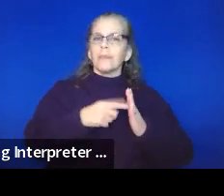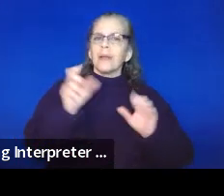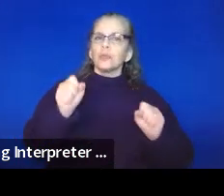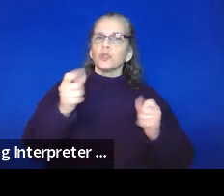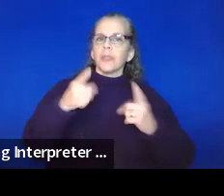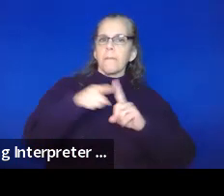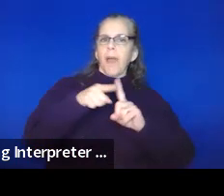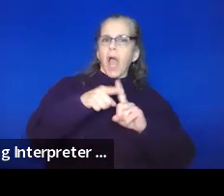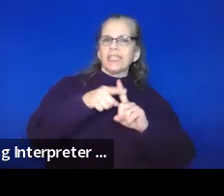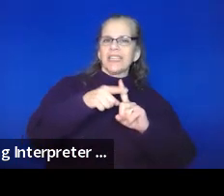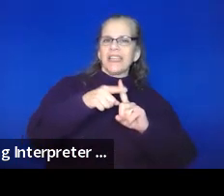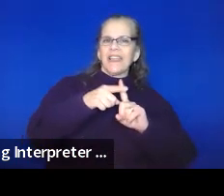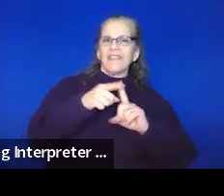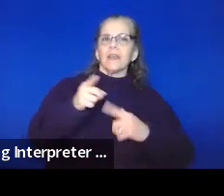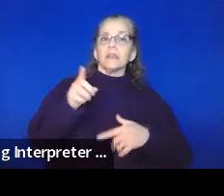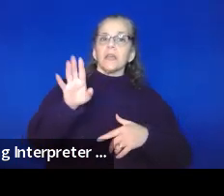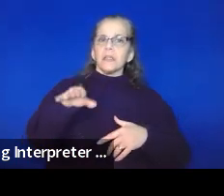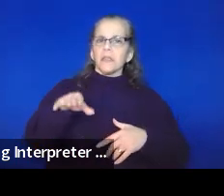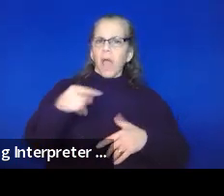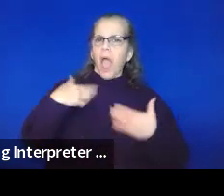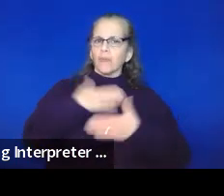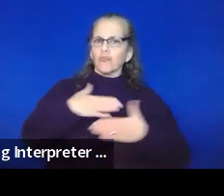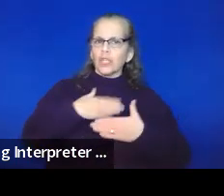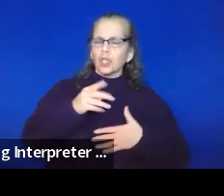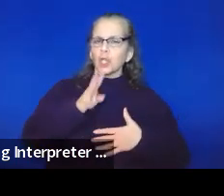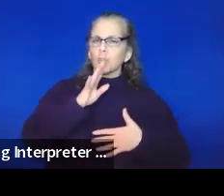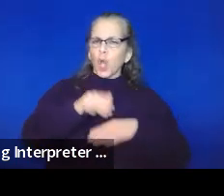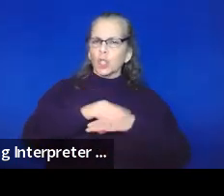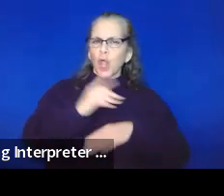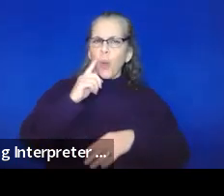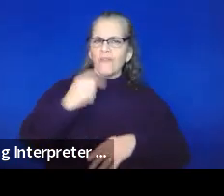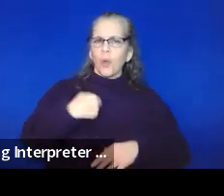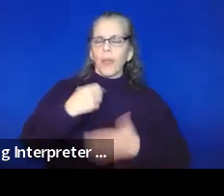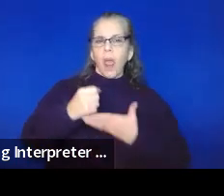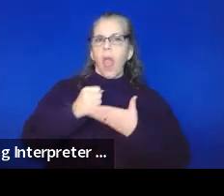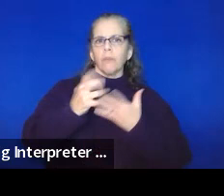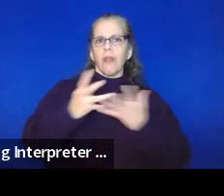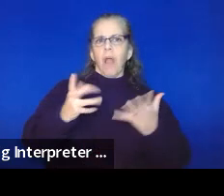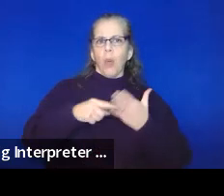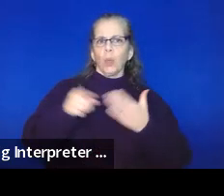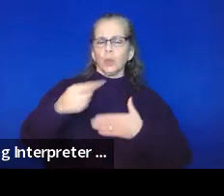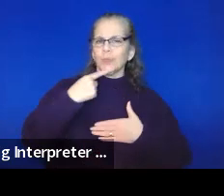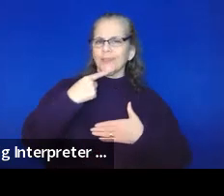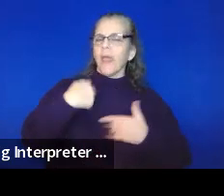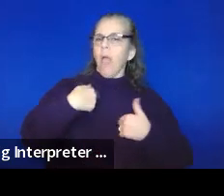things. And make sure it's not just about hearing, but about processing. I don't know how much I would lean into the